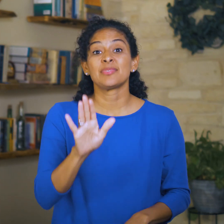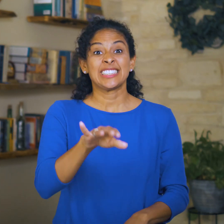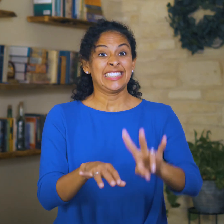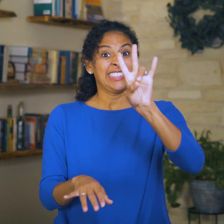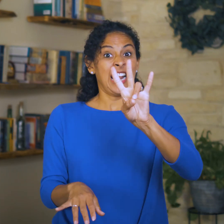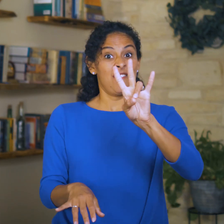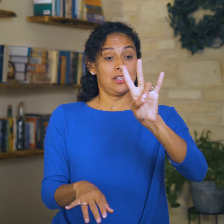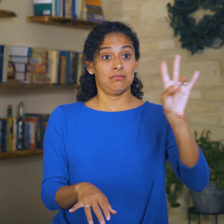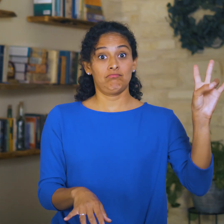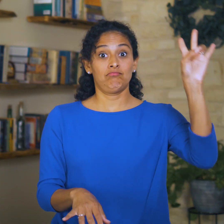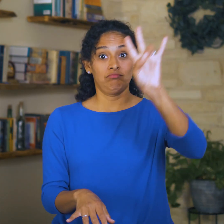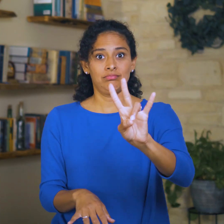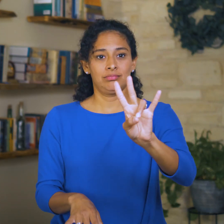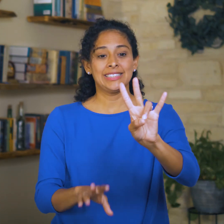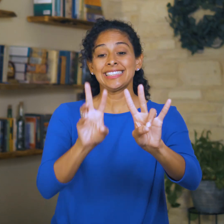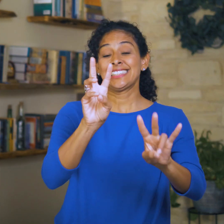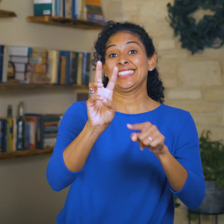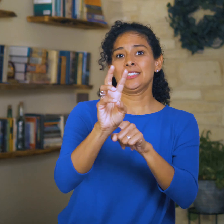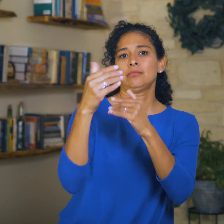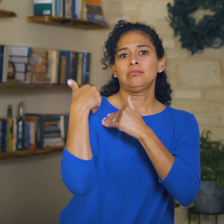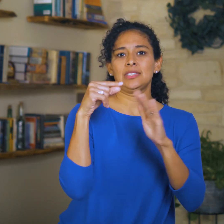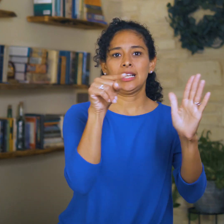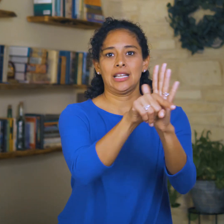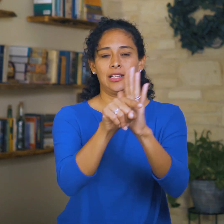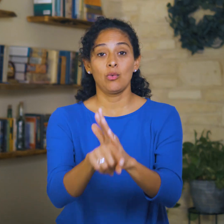Of the 7 men, 6 are there to slaughter